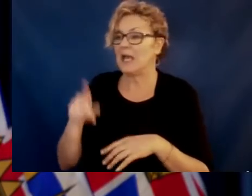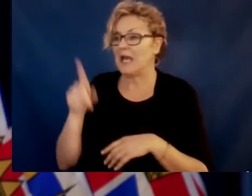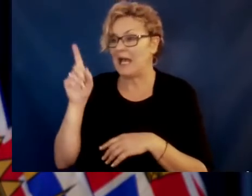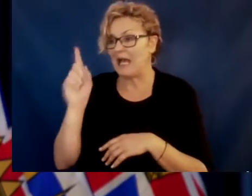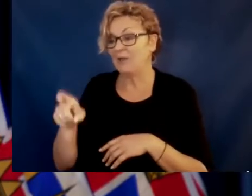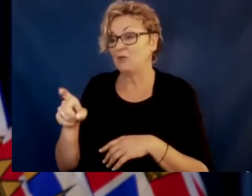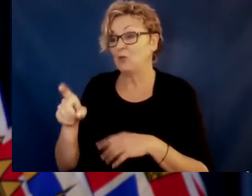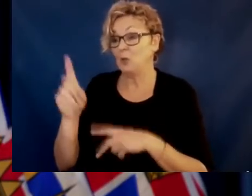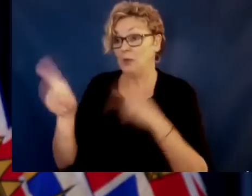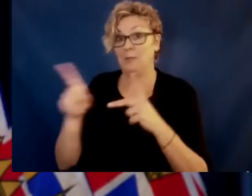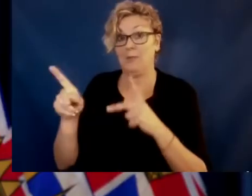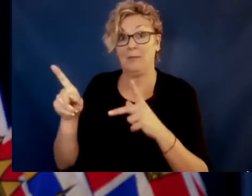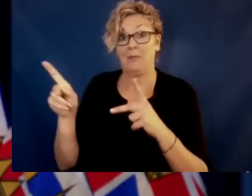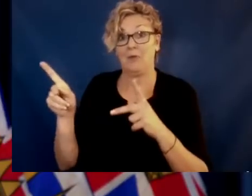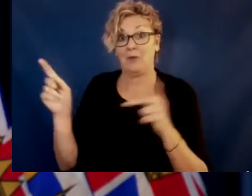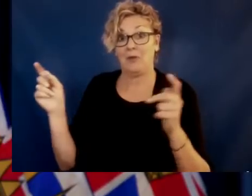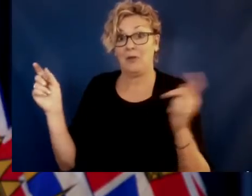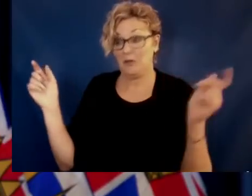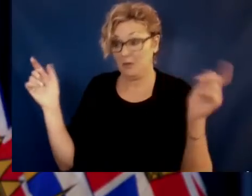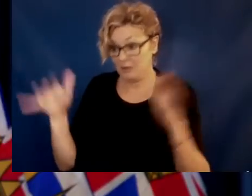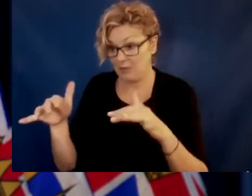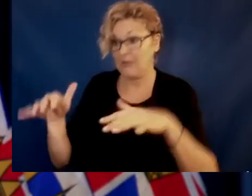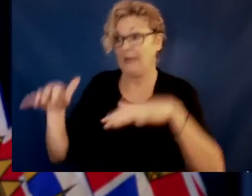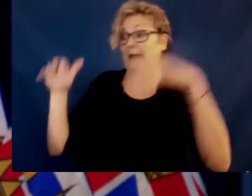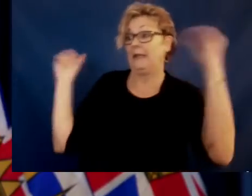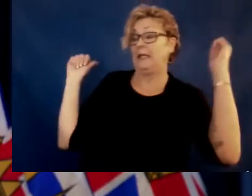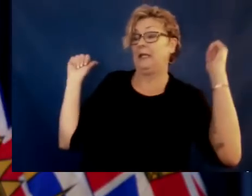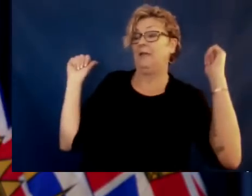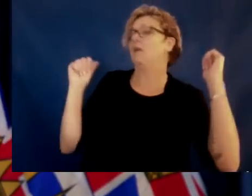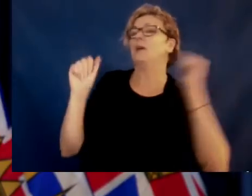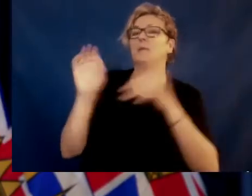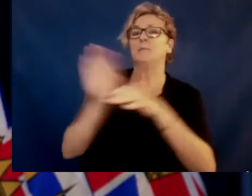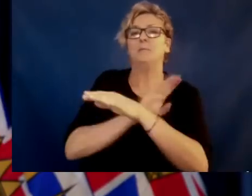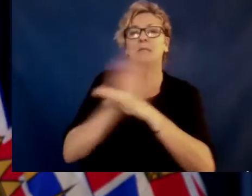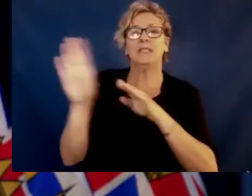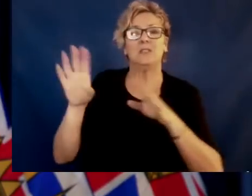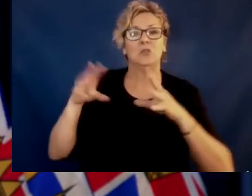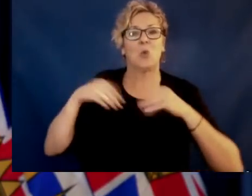it is cautions some business owners? If we think about those